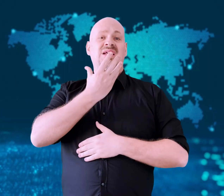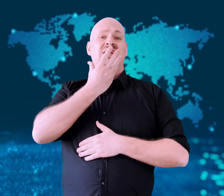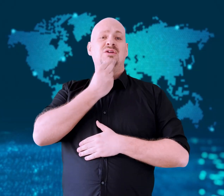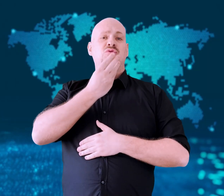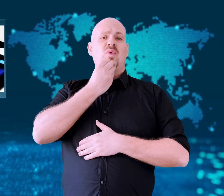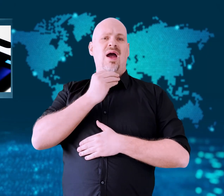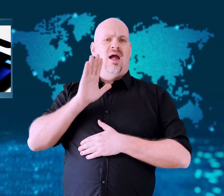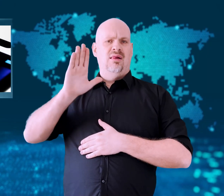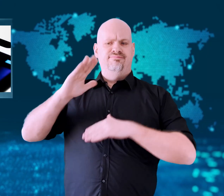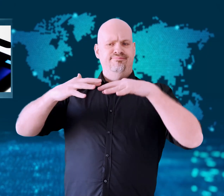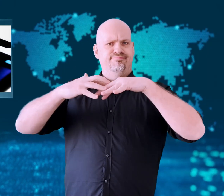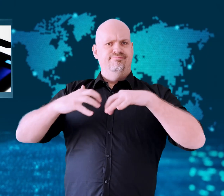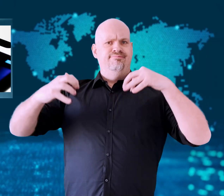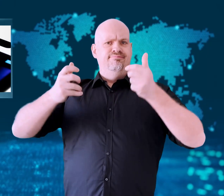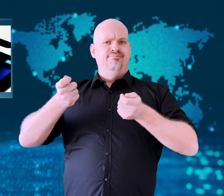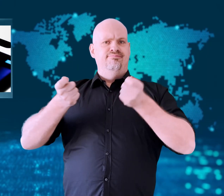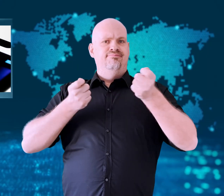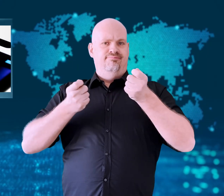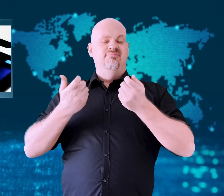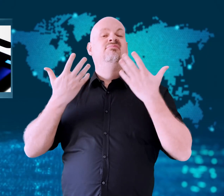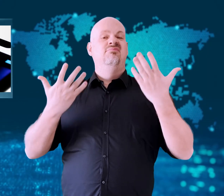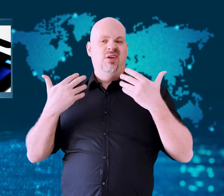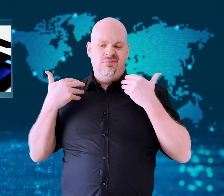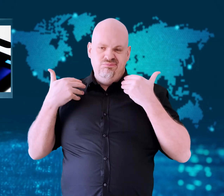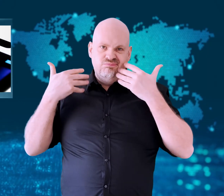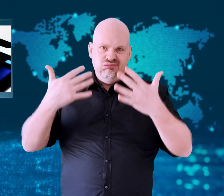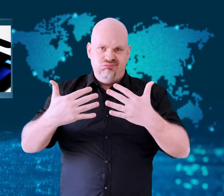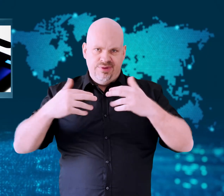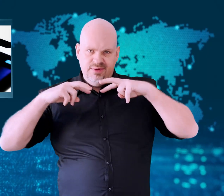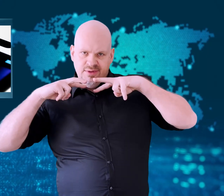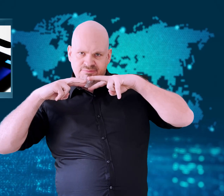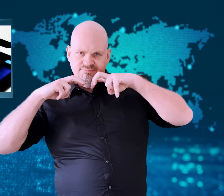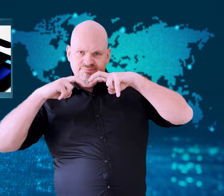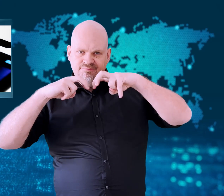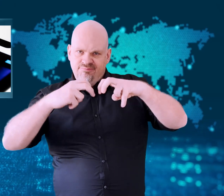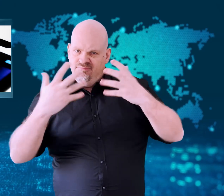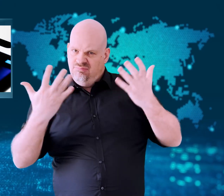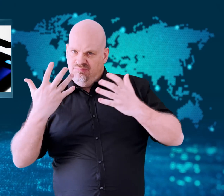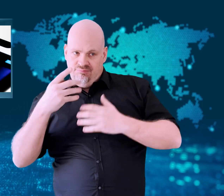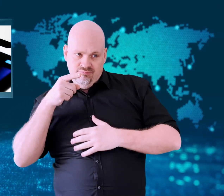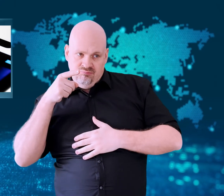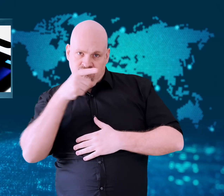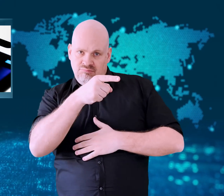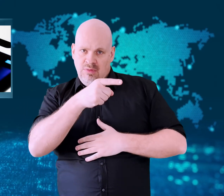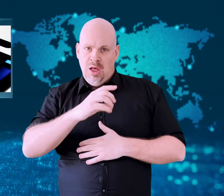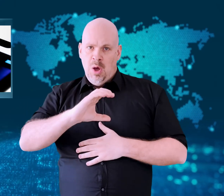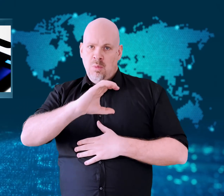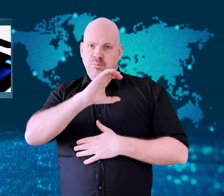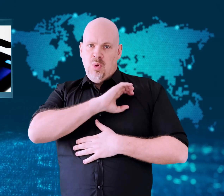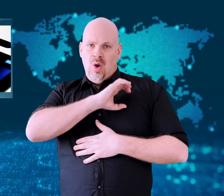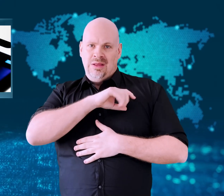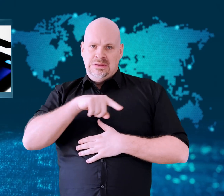[Gavin]: Israel has set up a government inquiry into